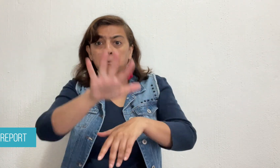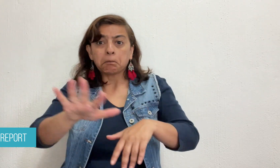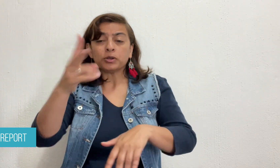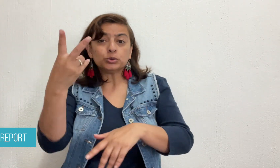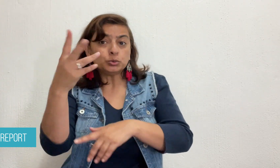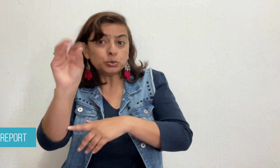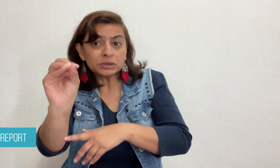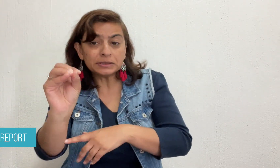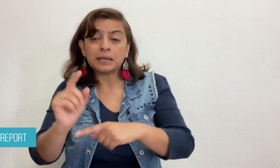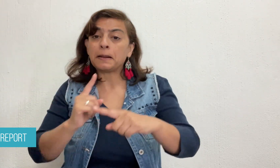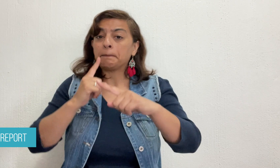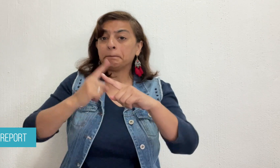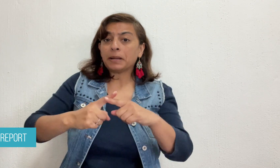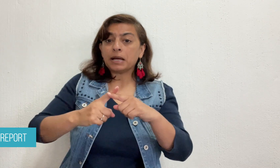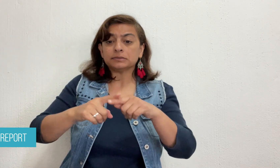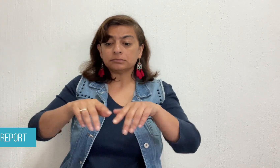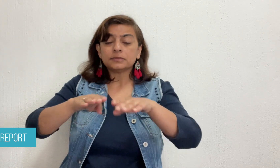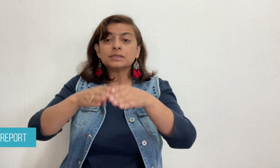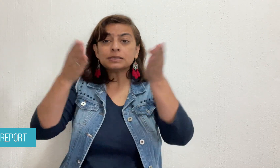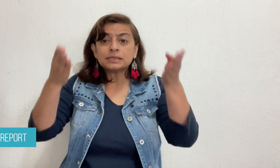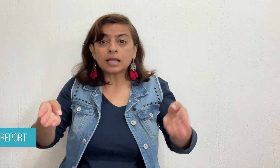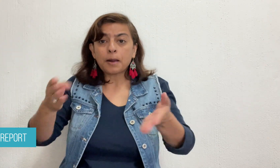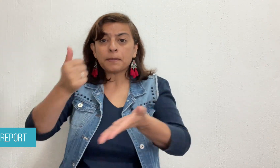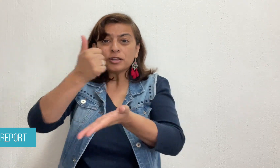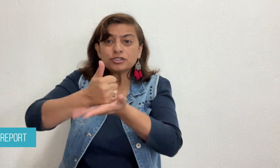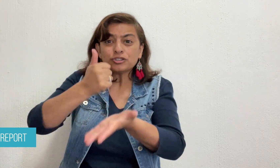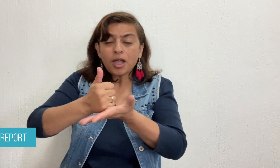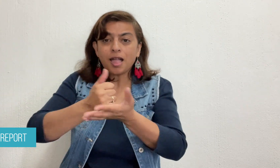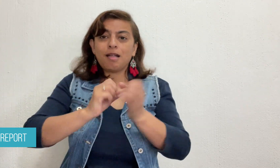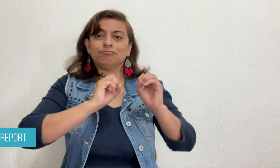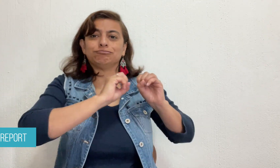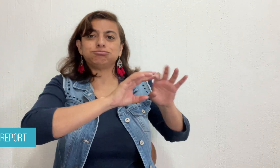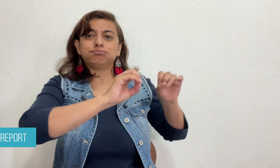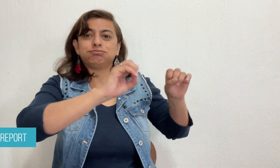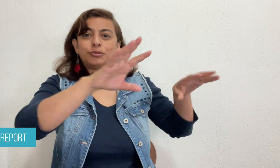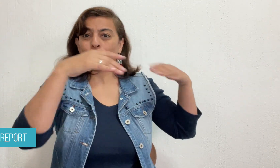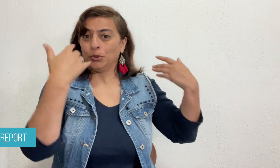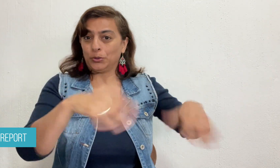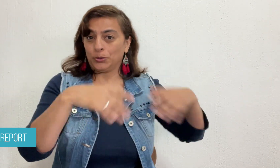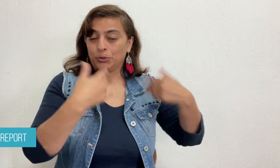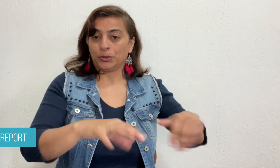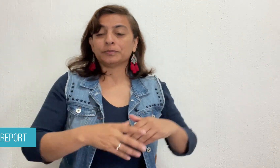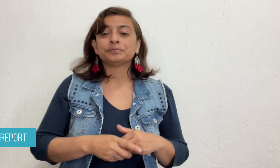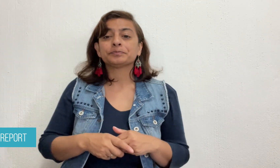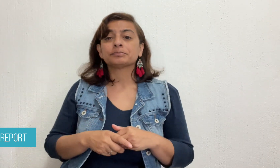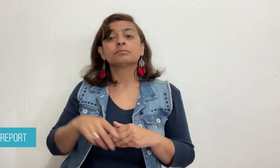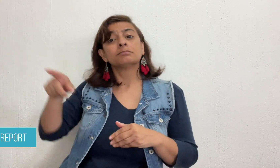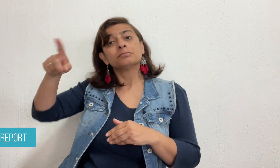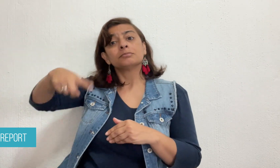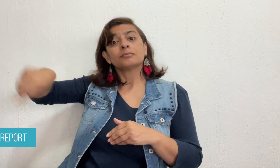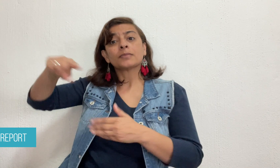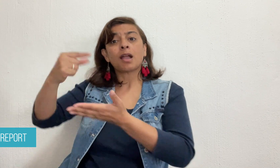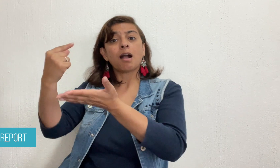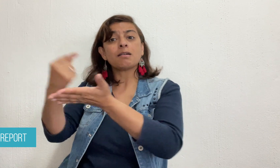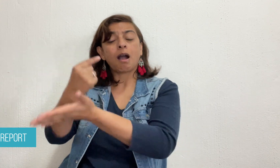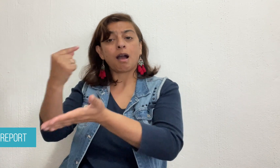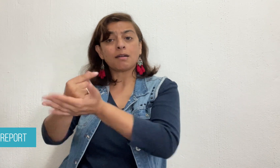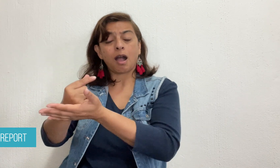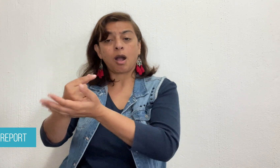of office desks and chairs. UNESCO and the Ghana